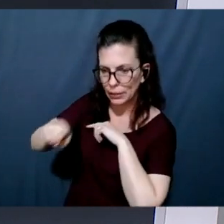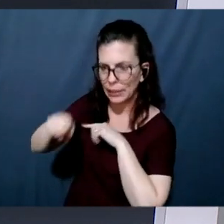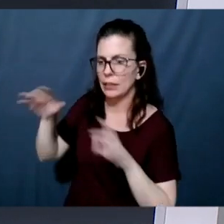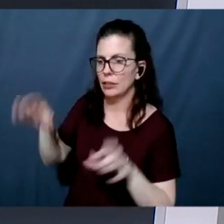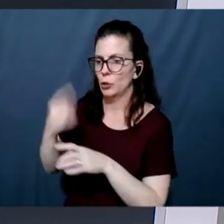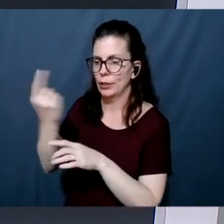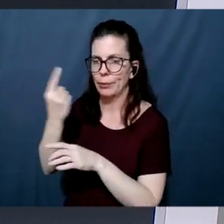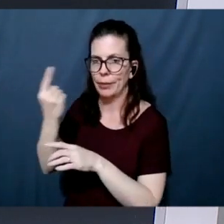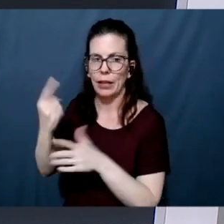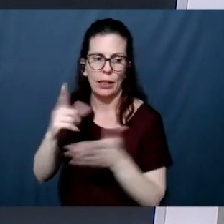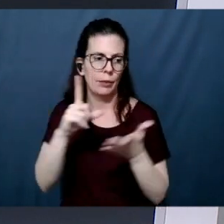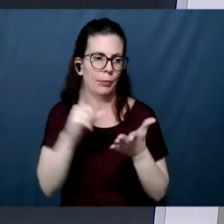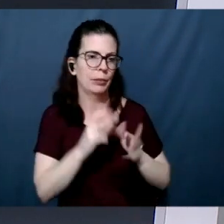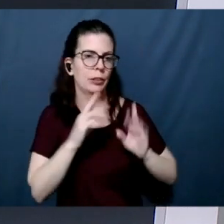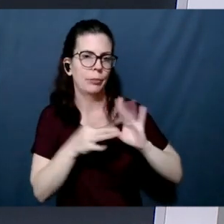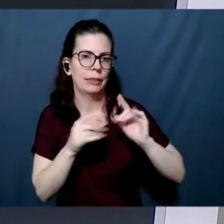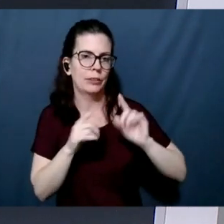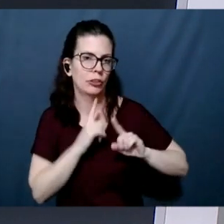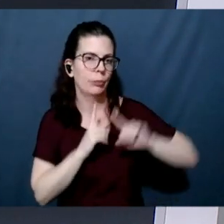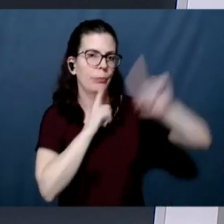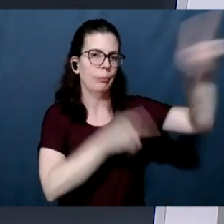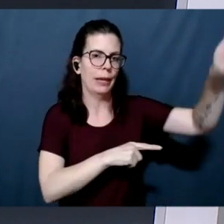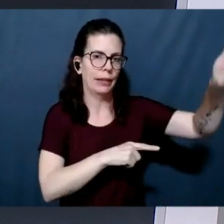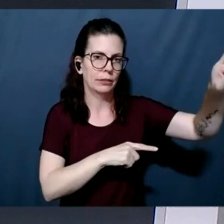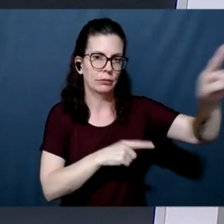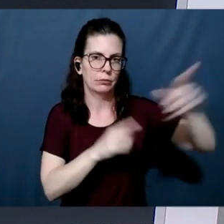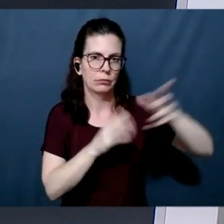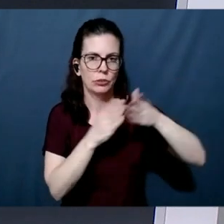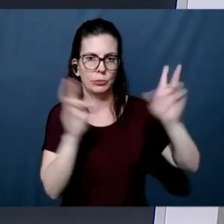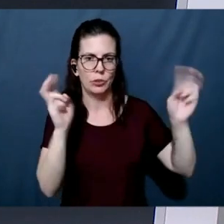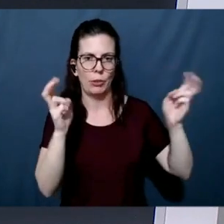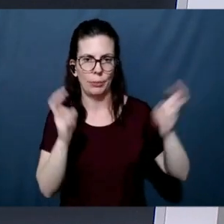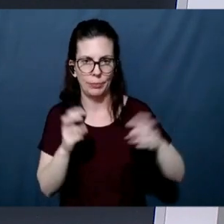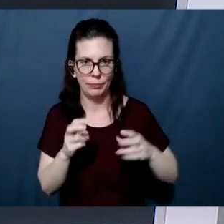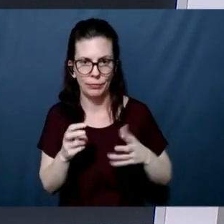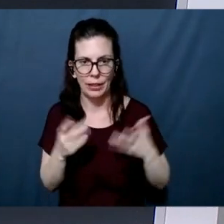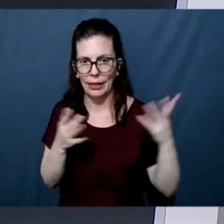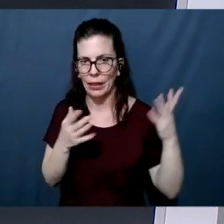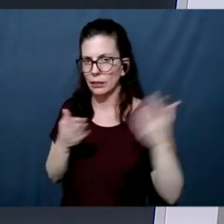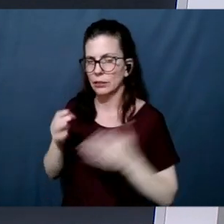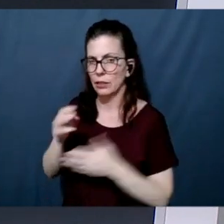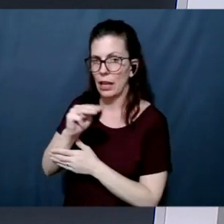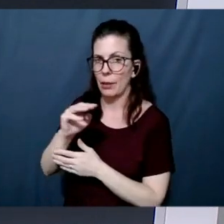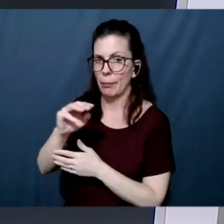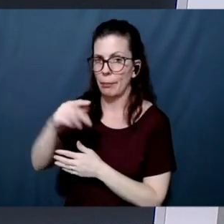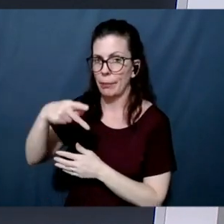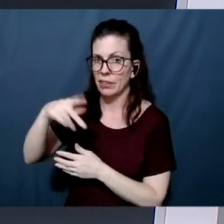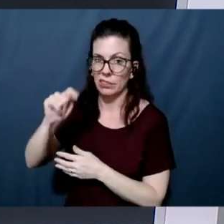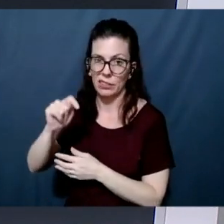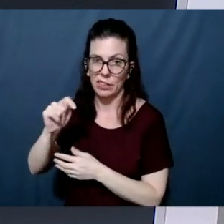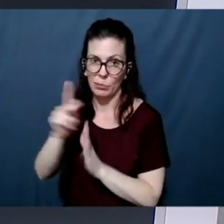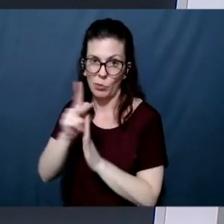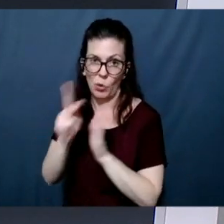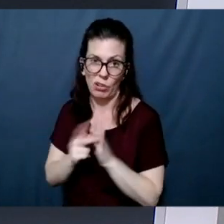back on a response to topic overall. And that's all done via the MQTT protocol. I wanna step back just a little bit.